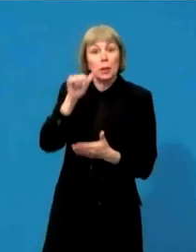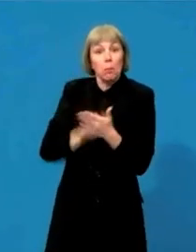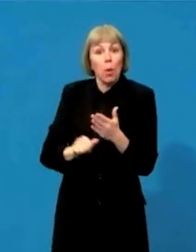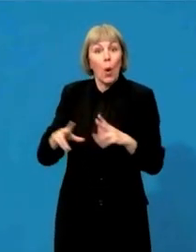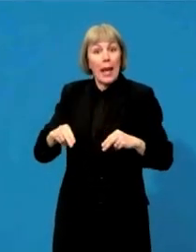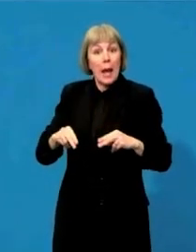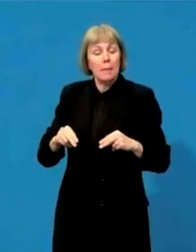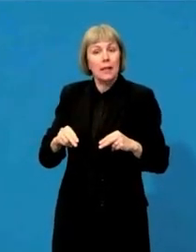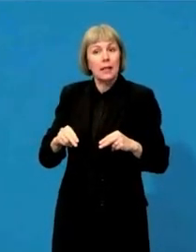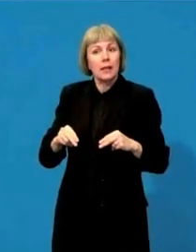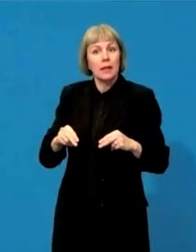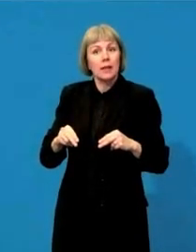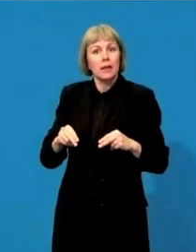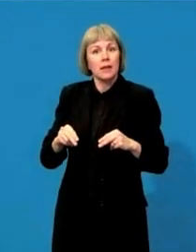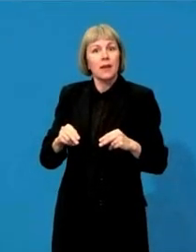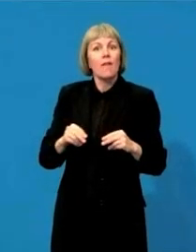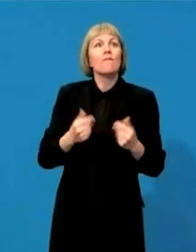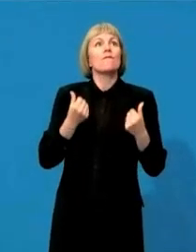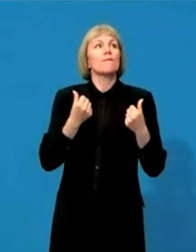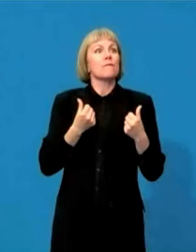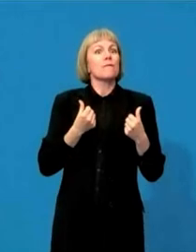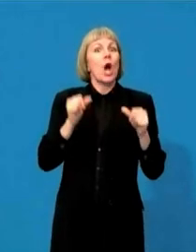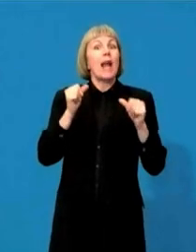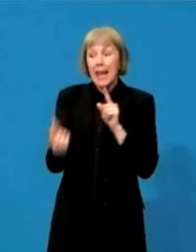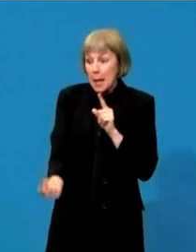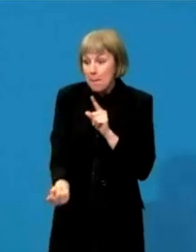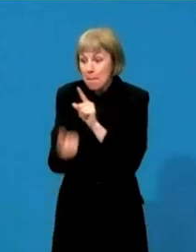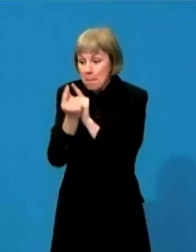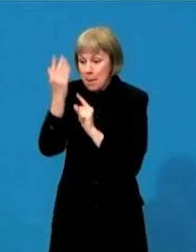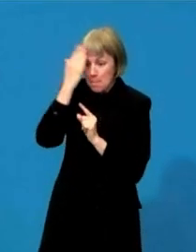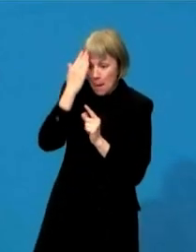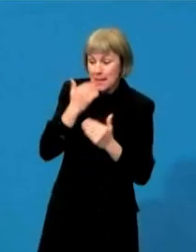But when we finally were introduced to her and explained this to her and advocated for